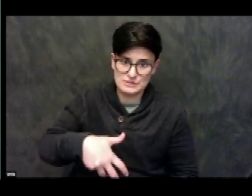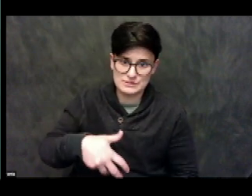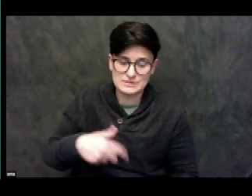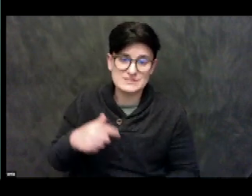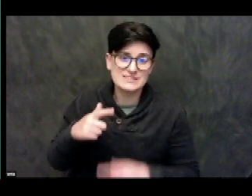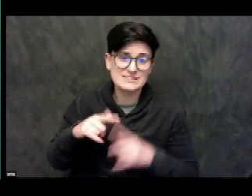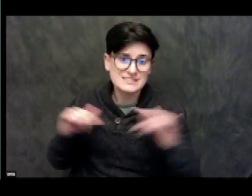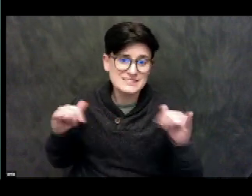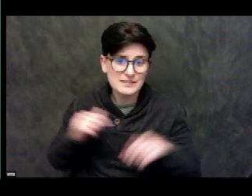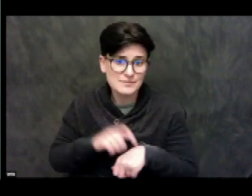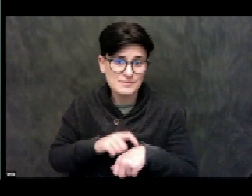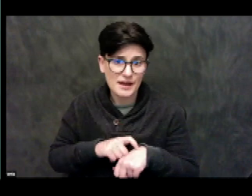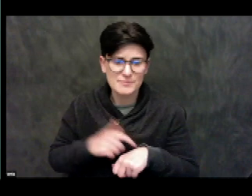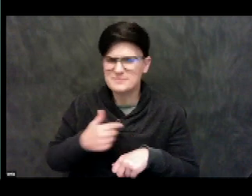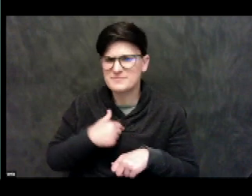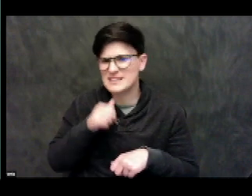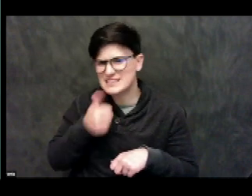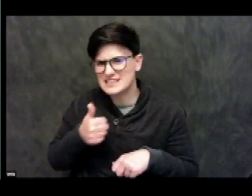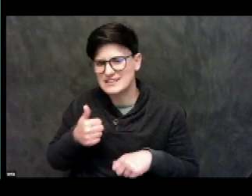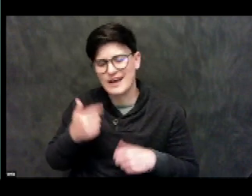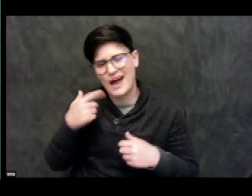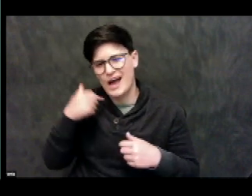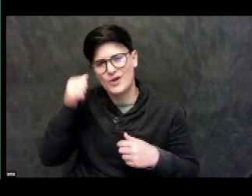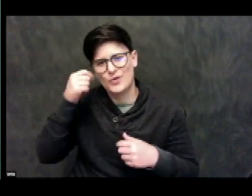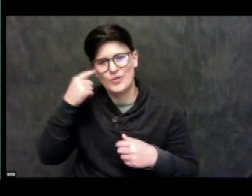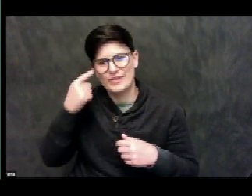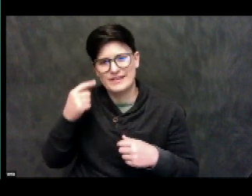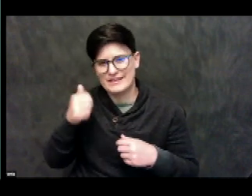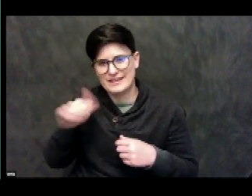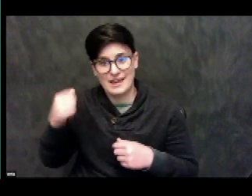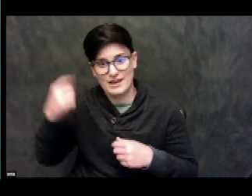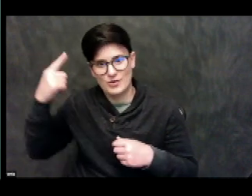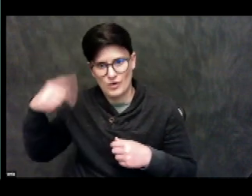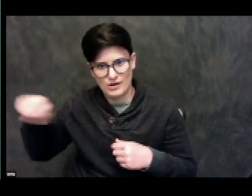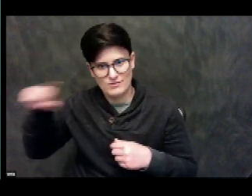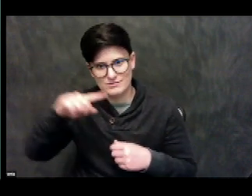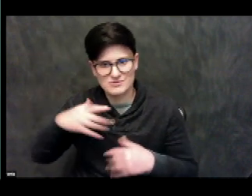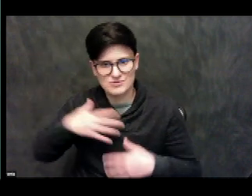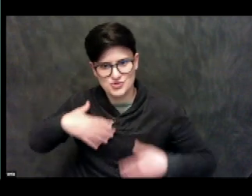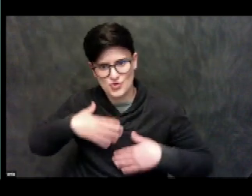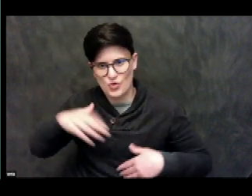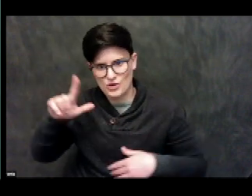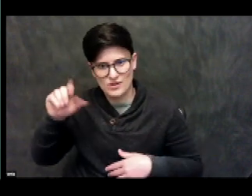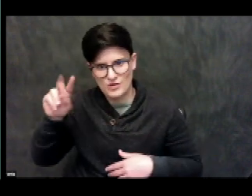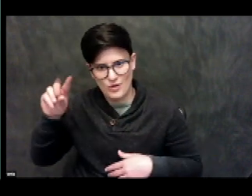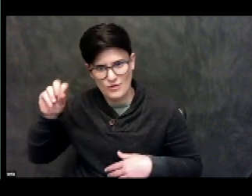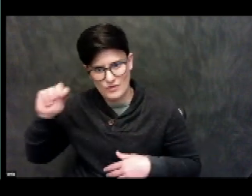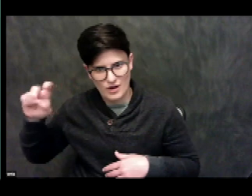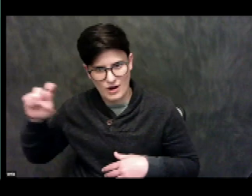not I don't think anyone enjoys doing Lovenox shots. I had I was a little bit traumatized